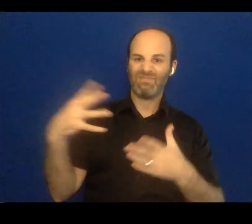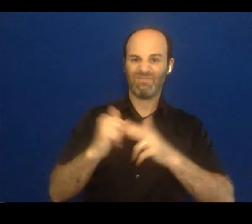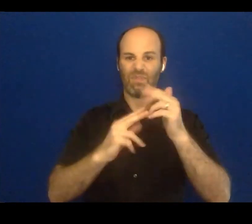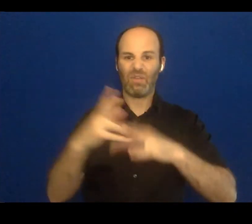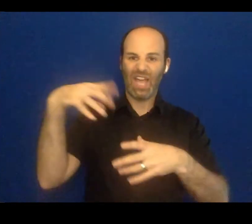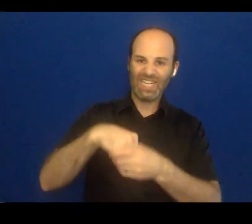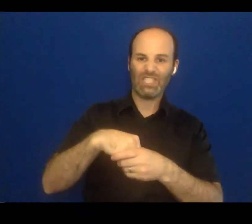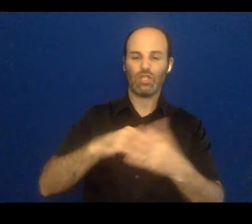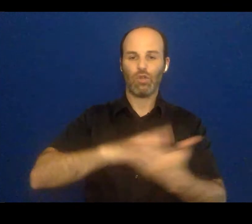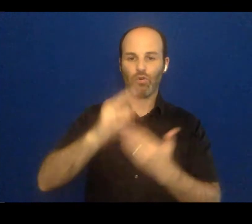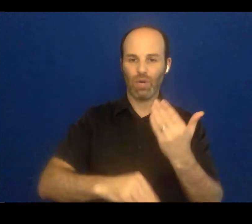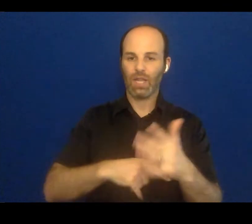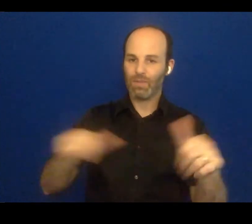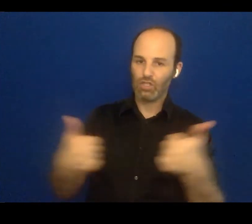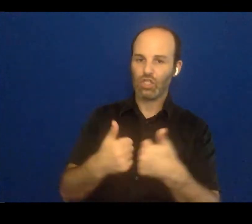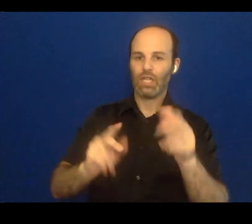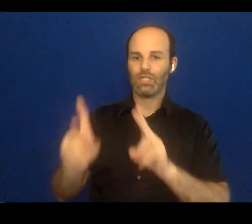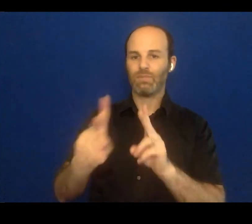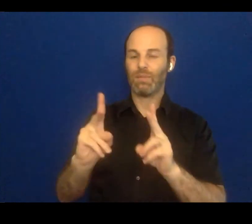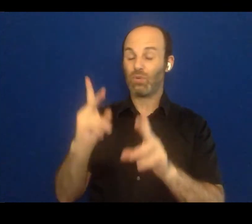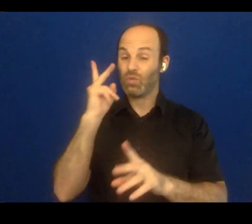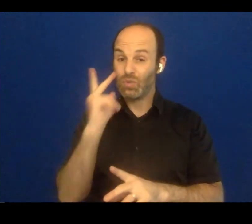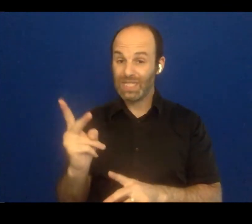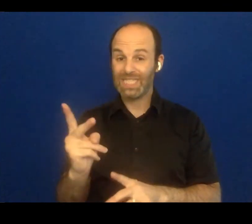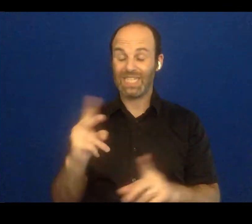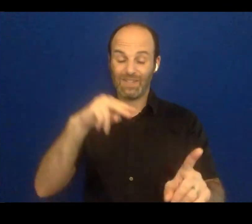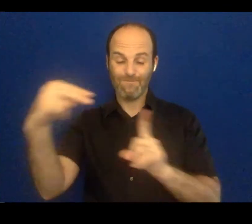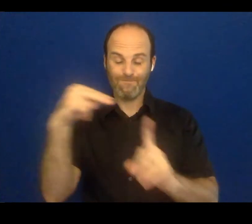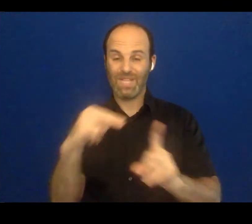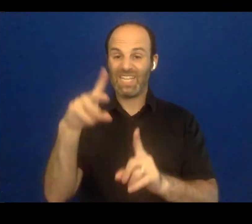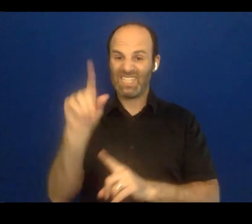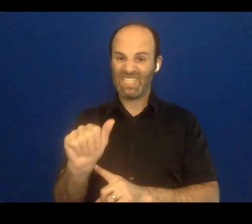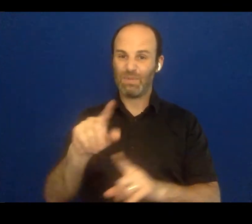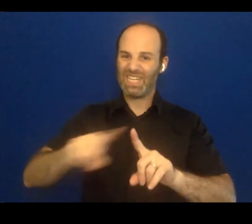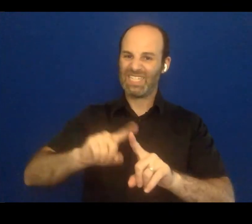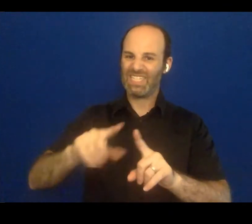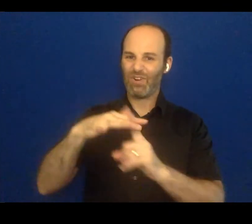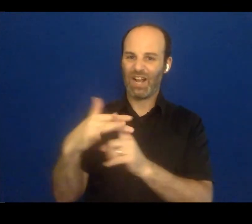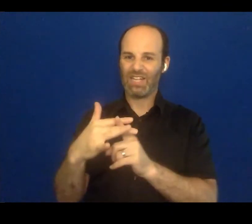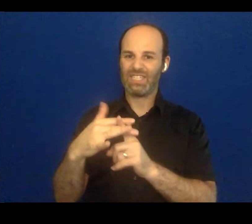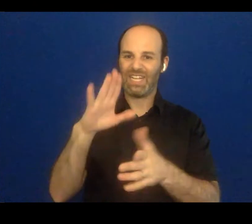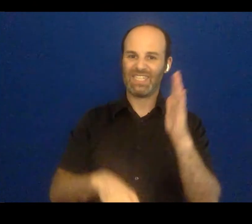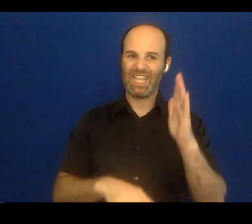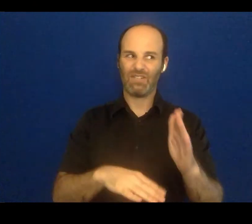IN A WAY THAT CHALLENGES PEOPLE TO SEE DISABILITY IN MORE CONTEXTS THAN THEY OTHERWISE WOULD AND RECOGNIZE THAT THERE